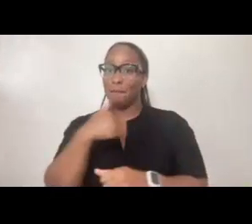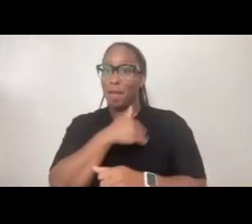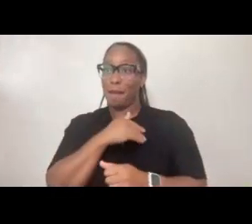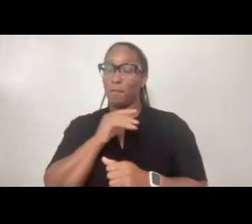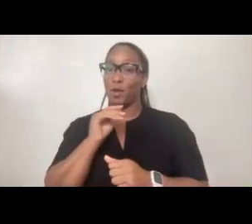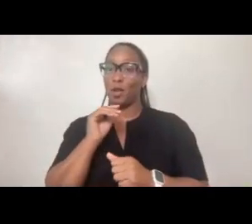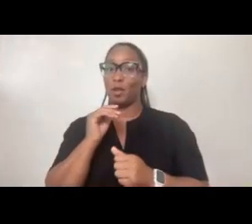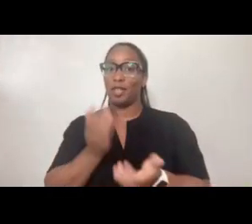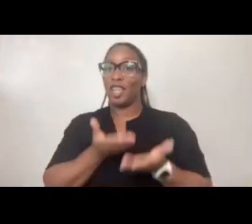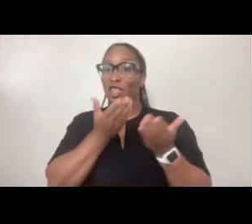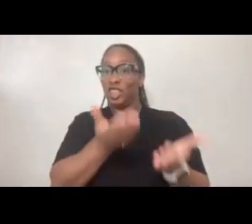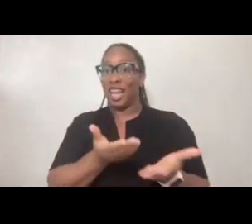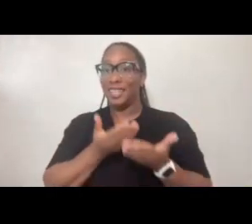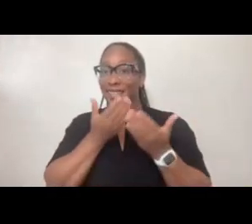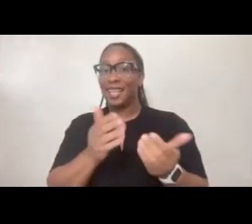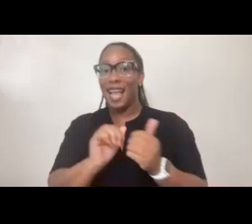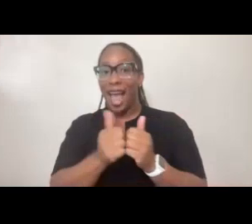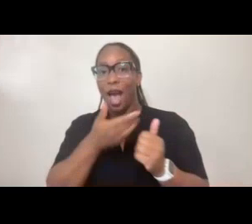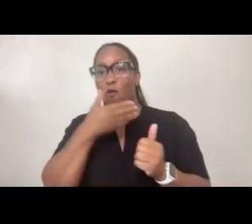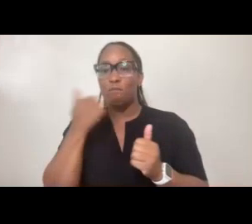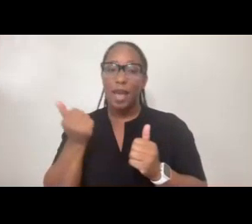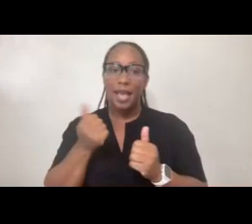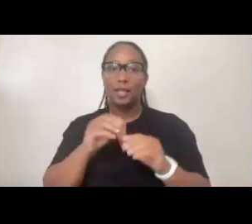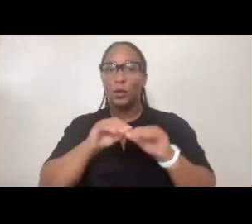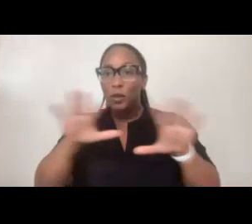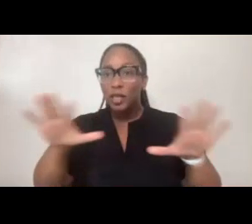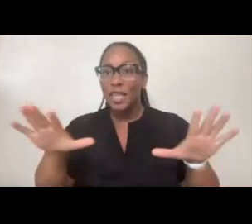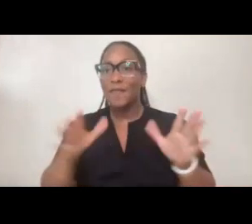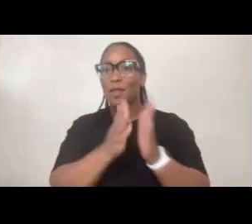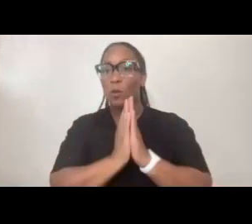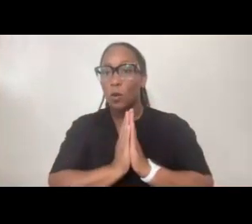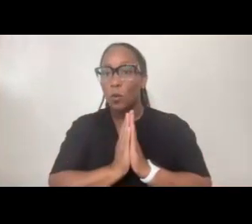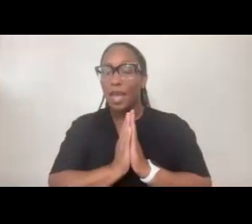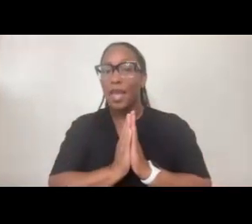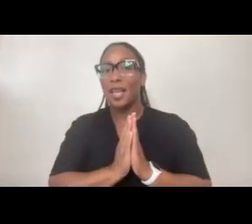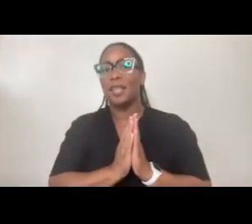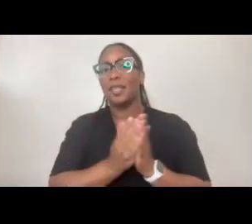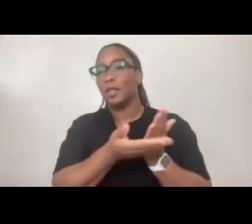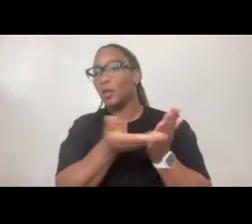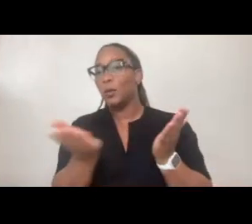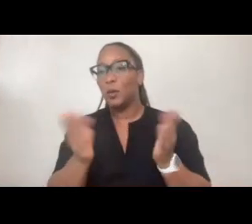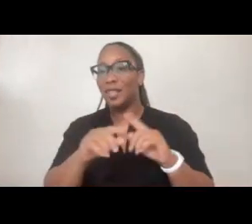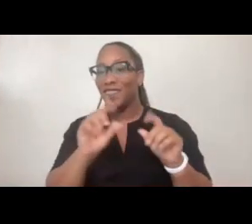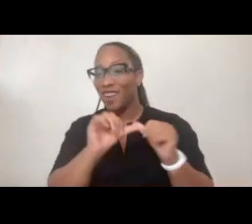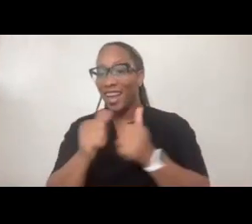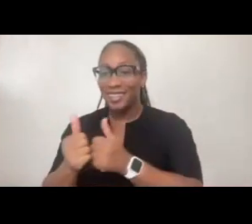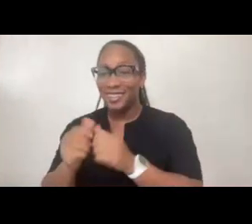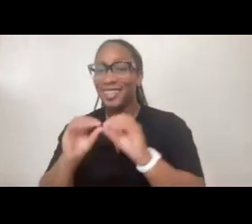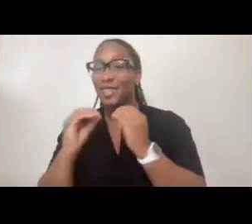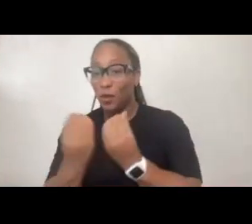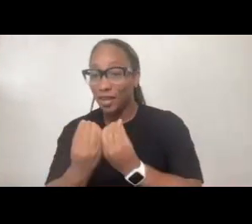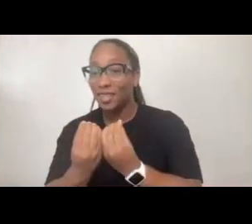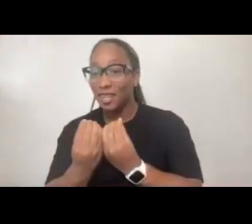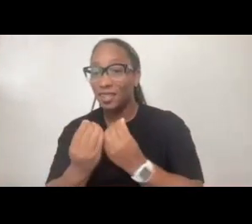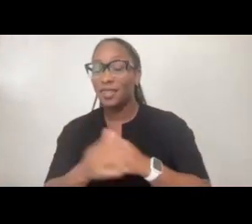making suggestions as to how best to deliver these requests to the agencies and organizations.